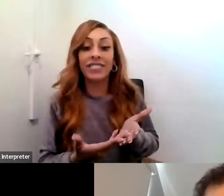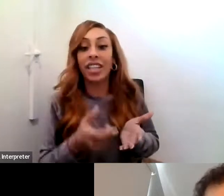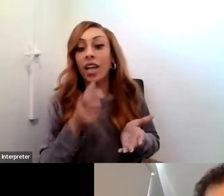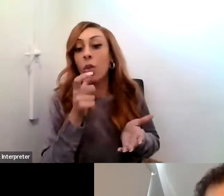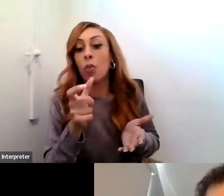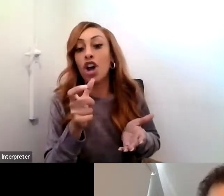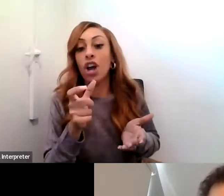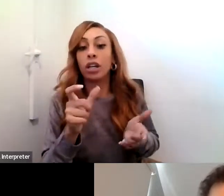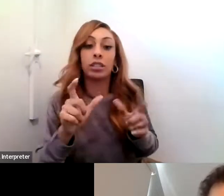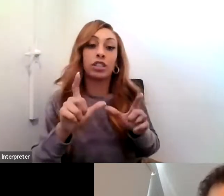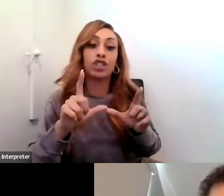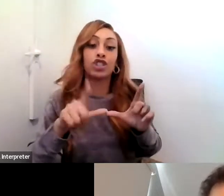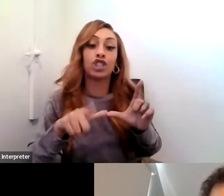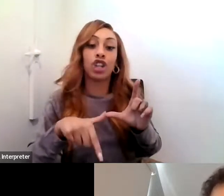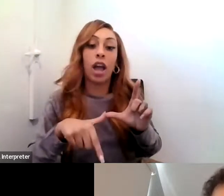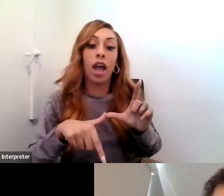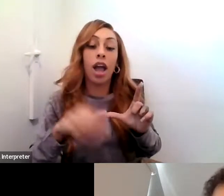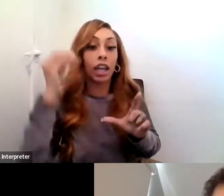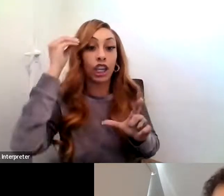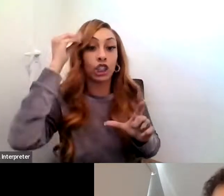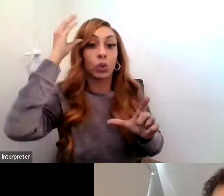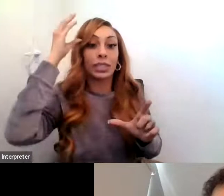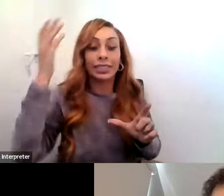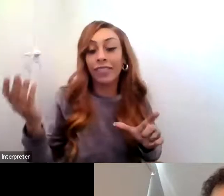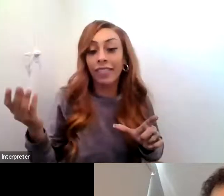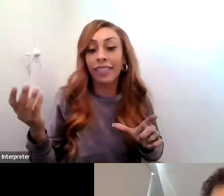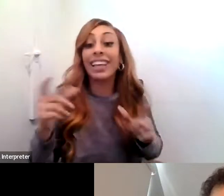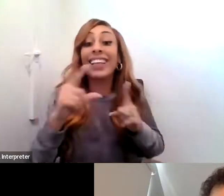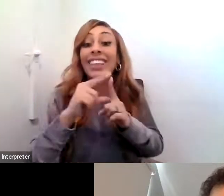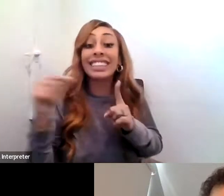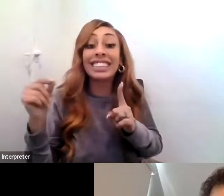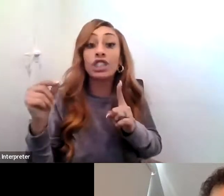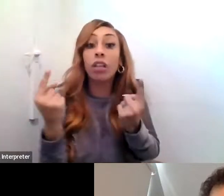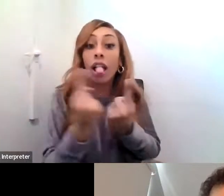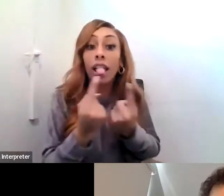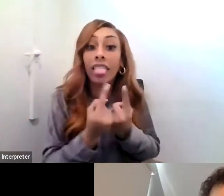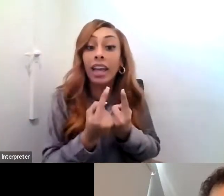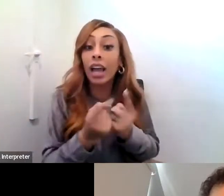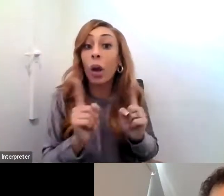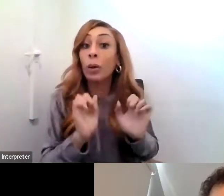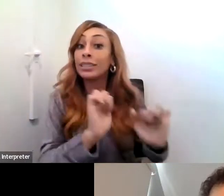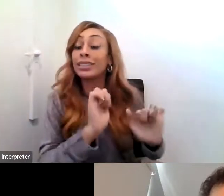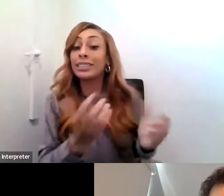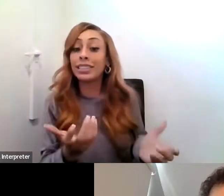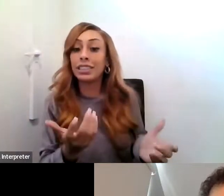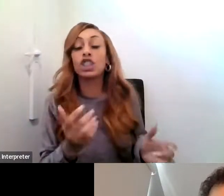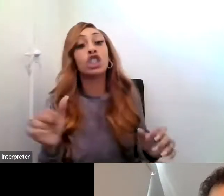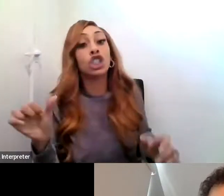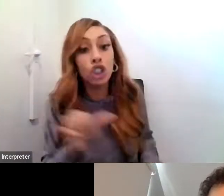but what I assume is being said here is that the digital thing, whatever it is, should be easy to use.